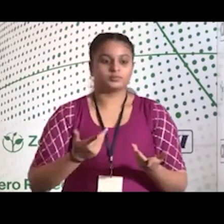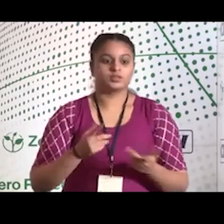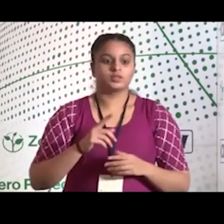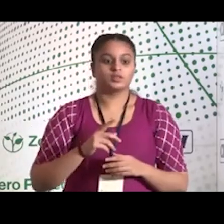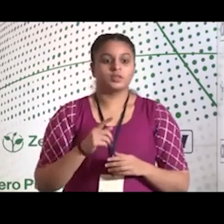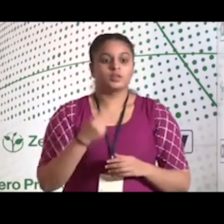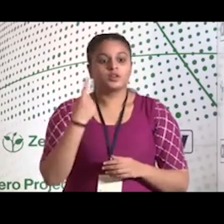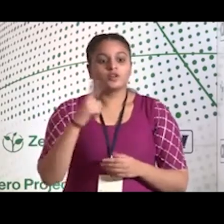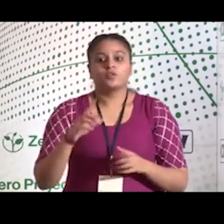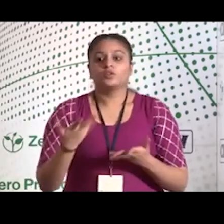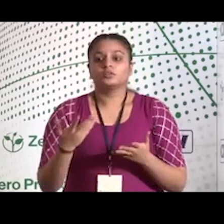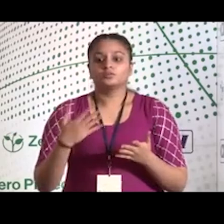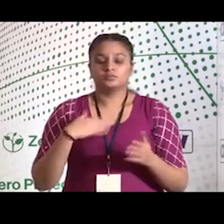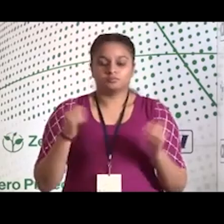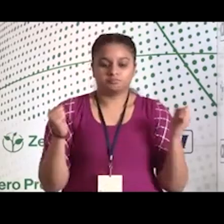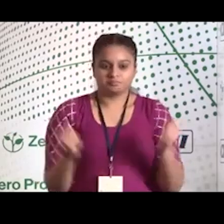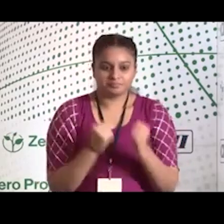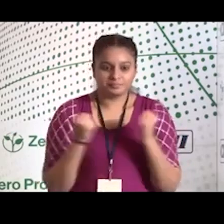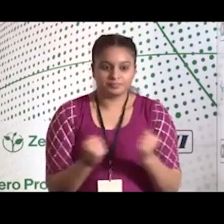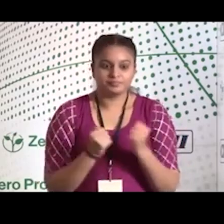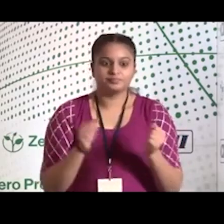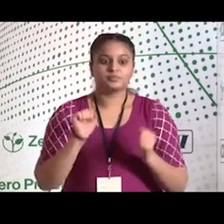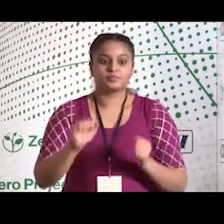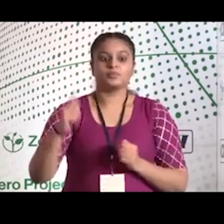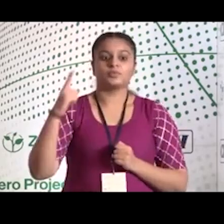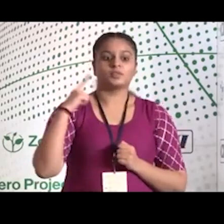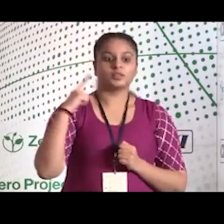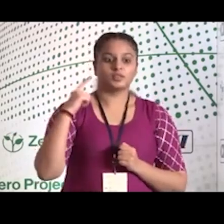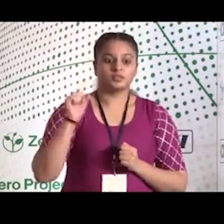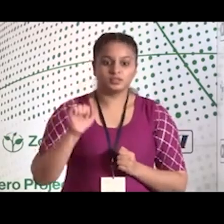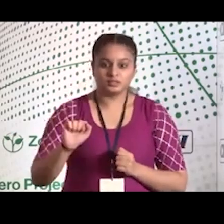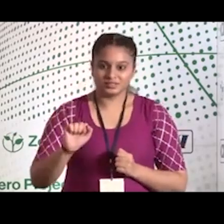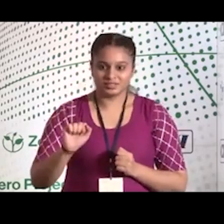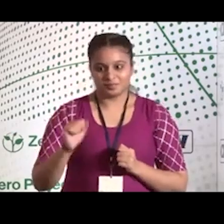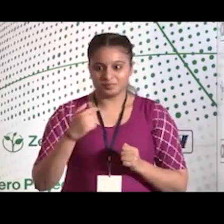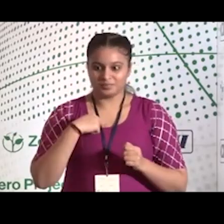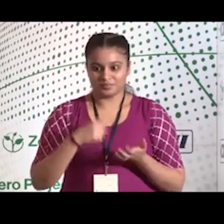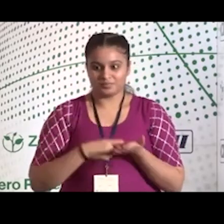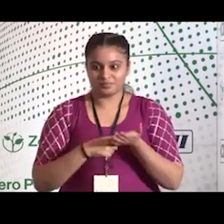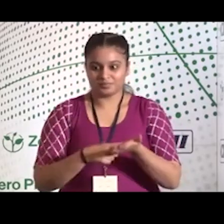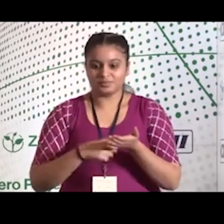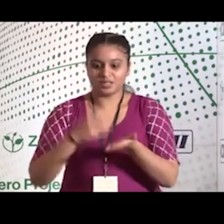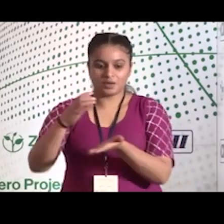great effort of hers and for her leadership. She was recognized as the CIA Foundation woman,